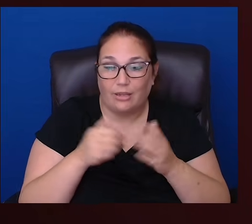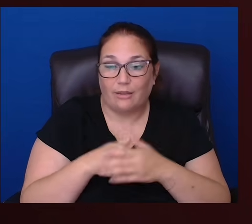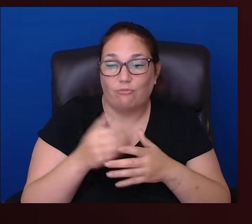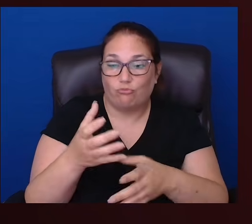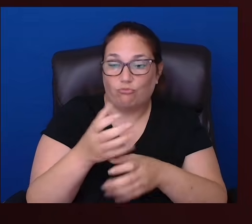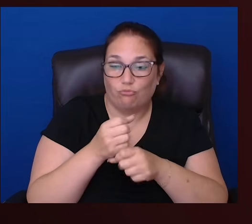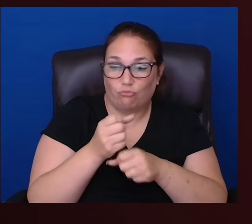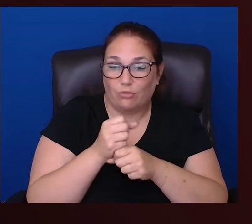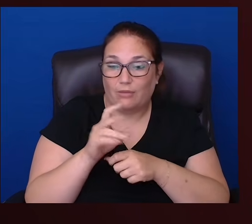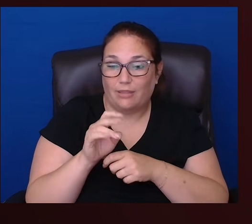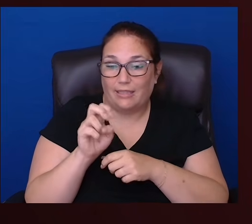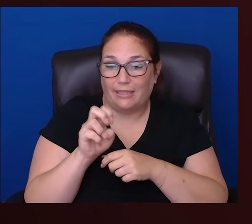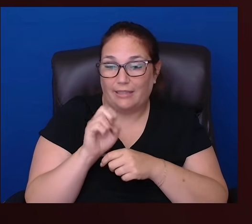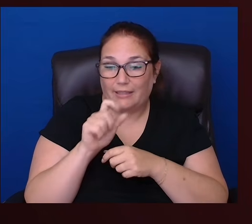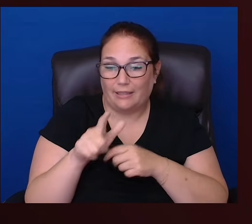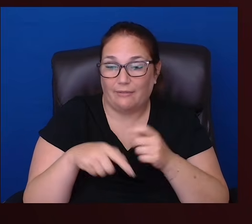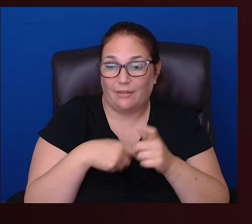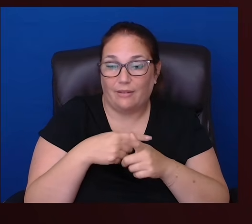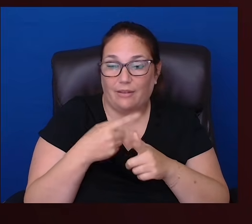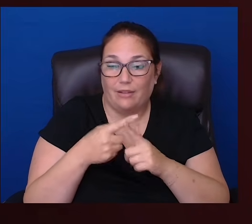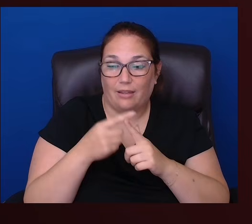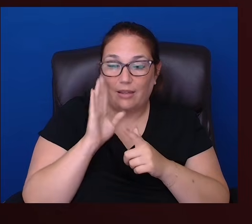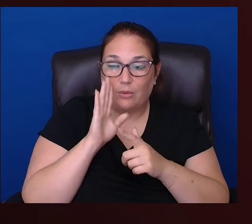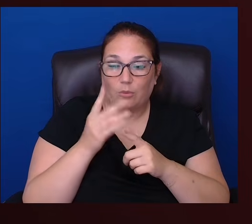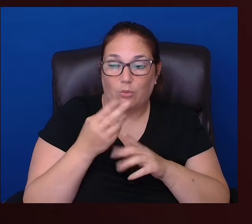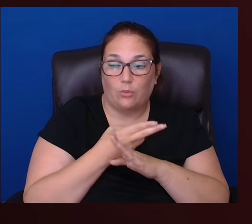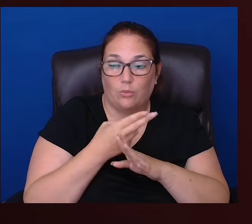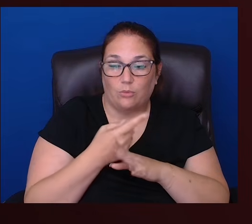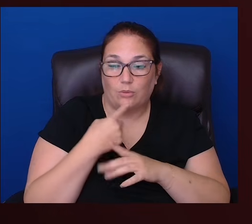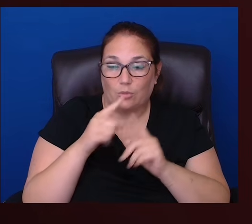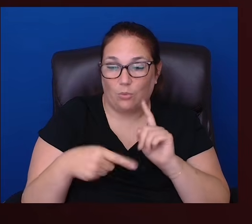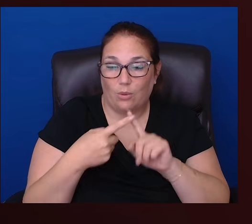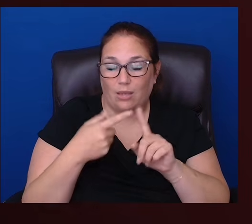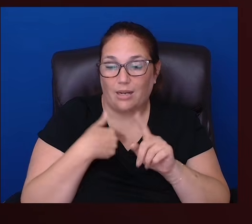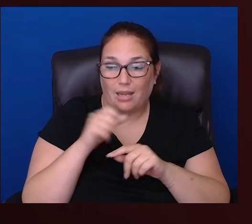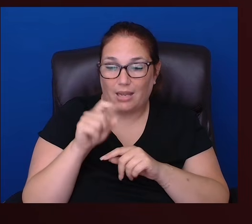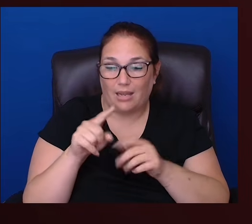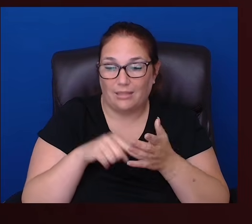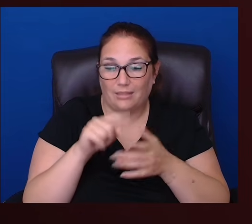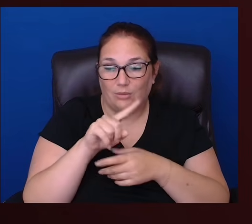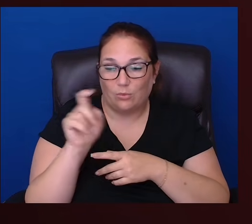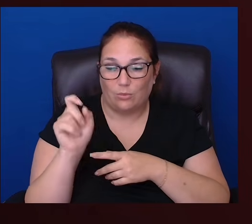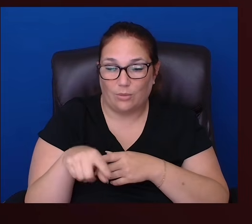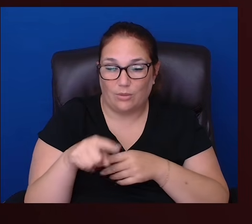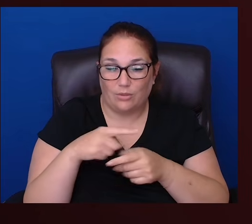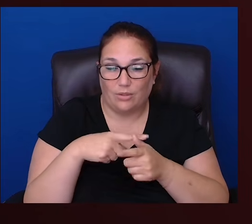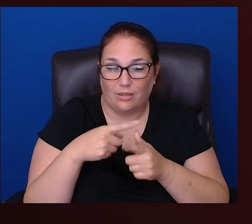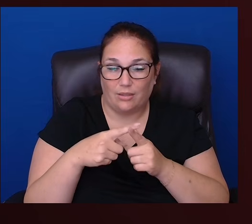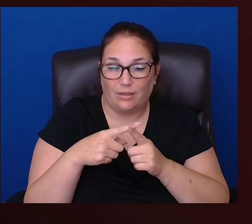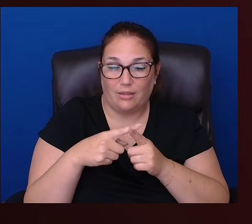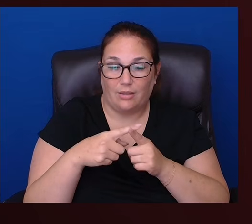that I'm going to use to say, " When I ask this question and I've parsed in this PDF,